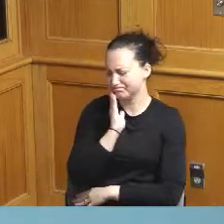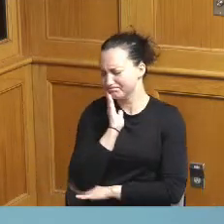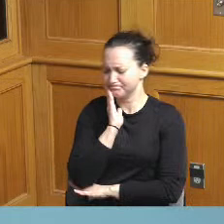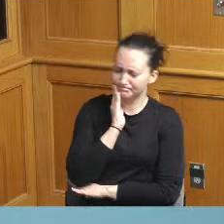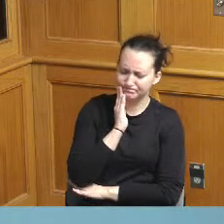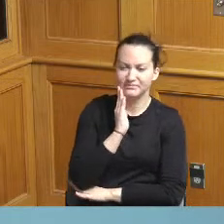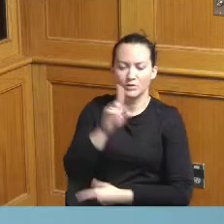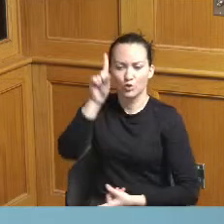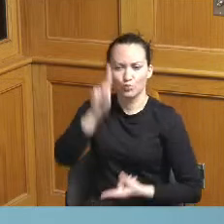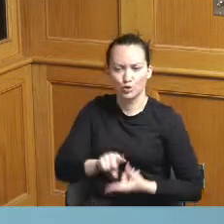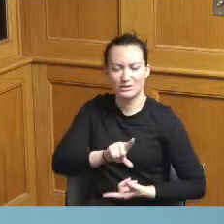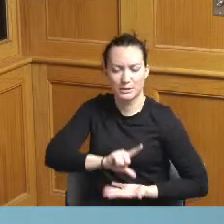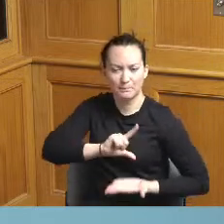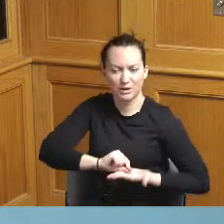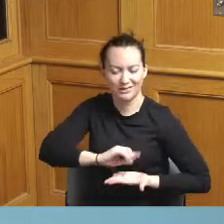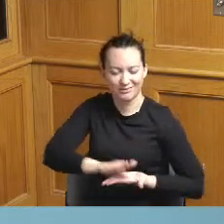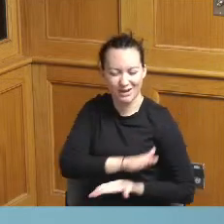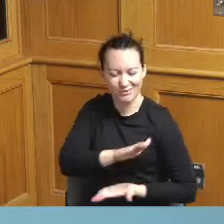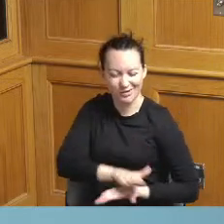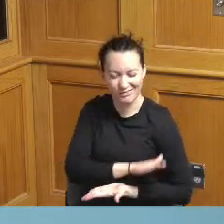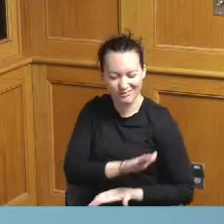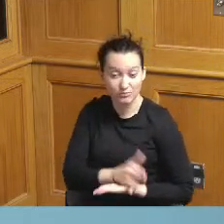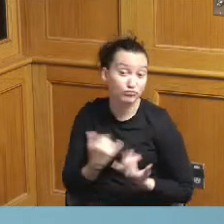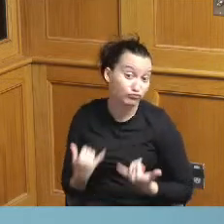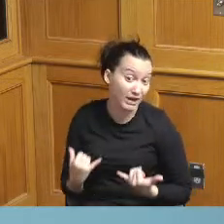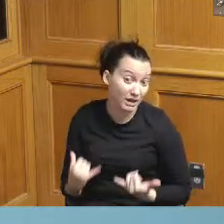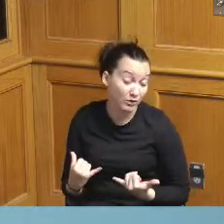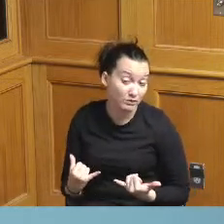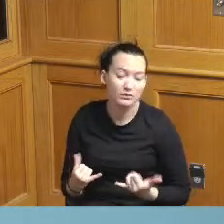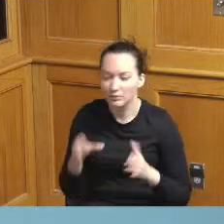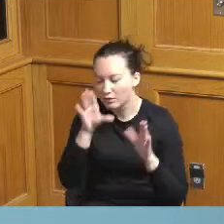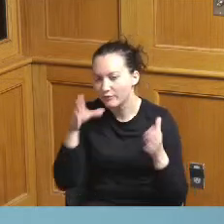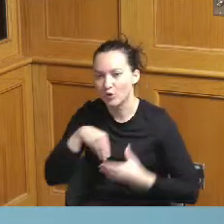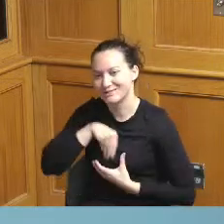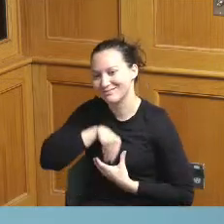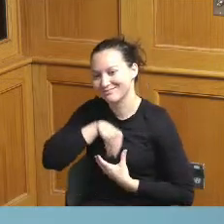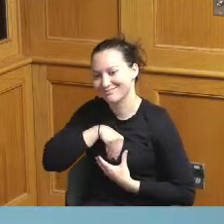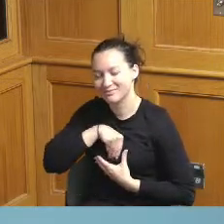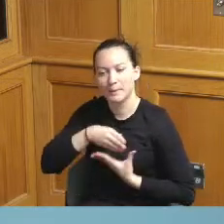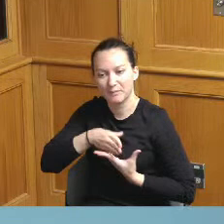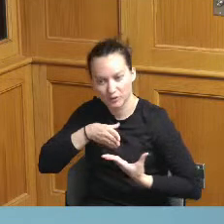reduce Printing and paper costs as of right now we've focused on the internal piece of it and so